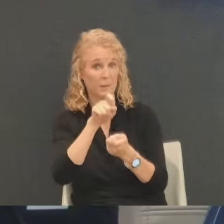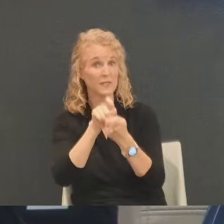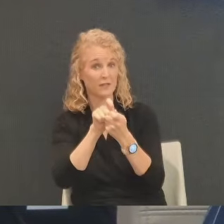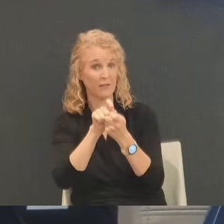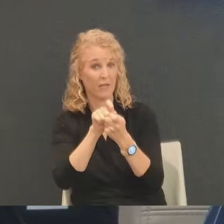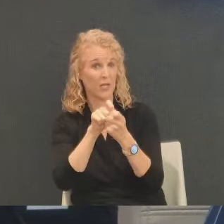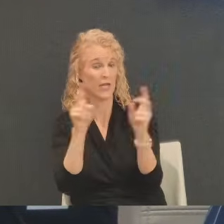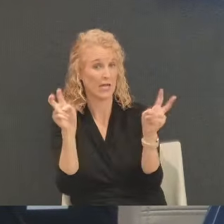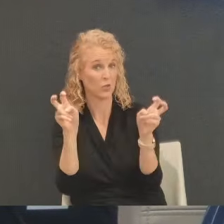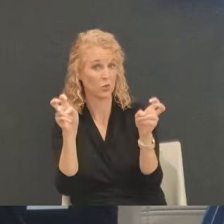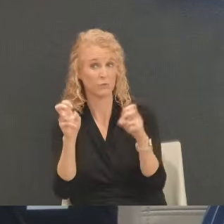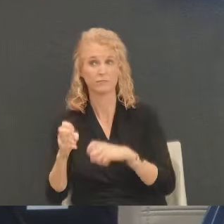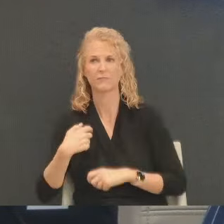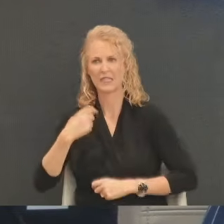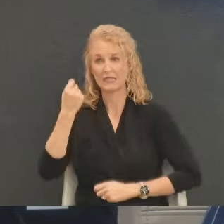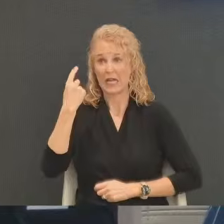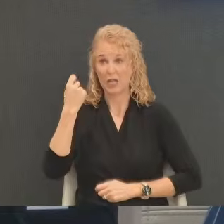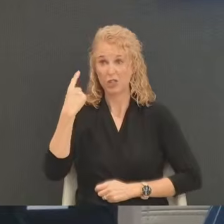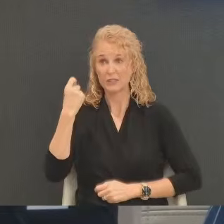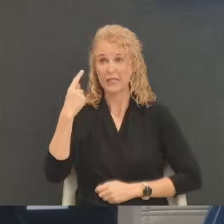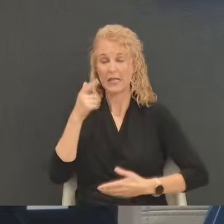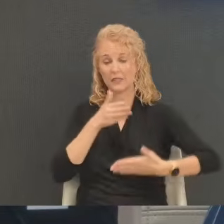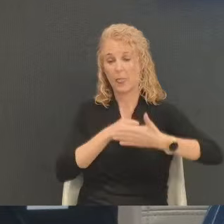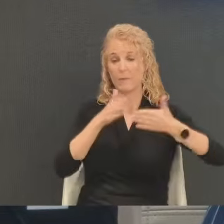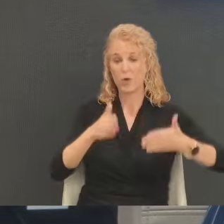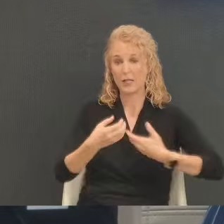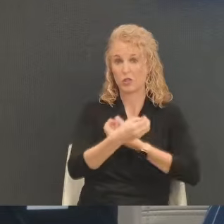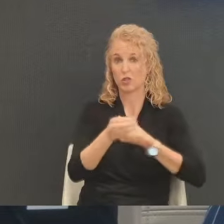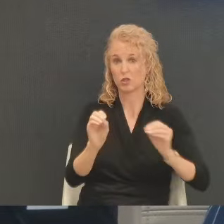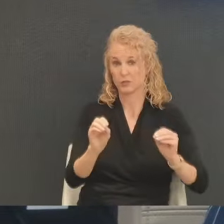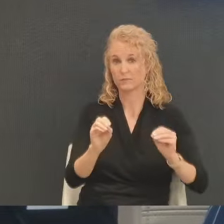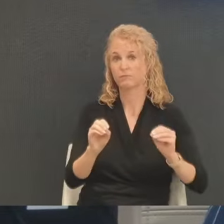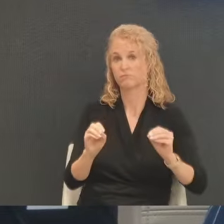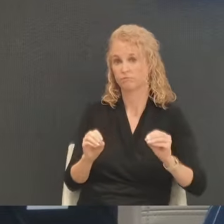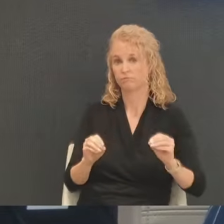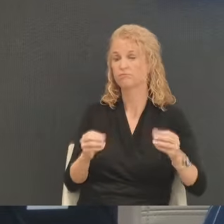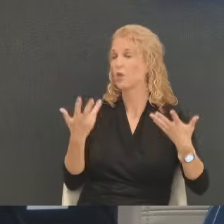issue because I understand the Prosecutor's office already supposed to be working on something. So,